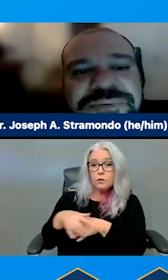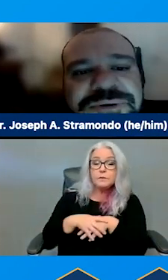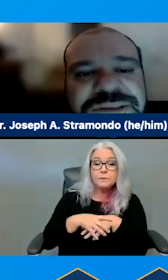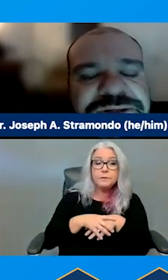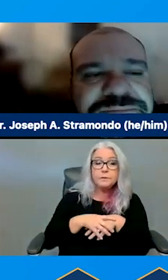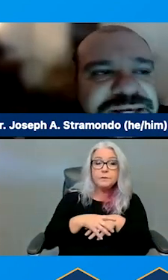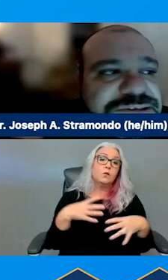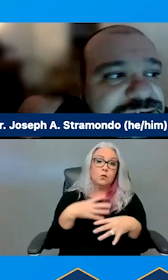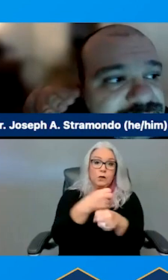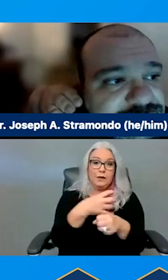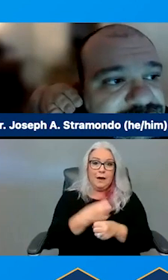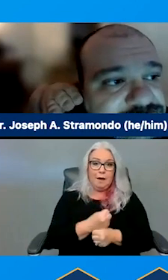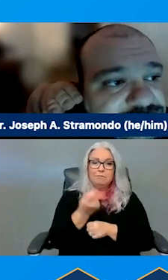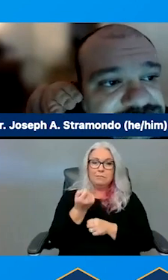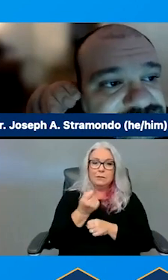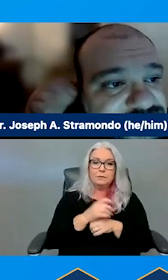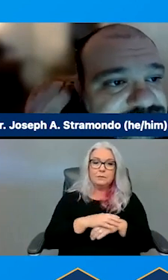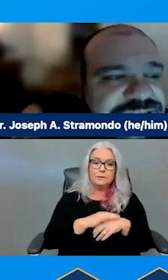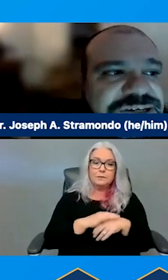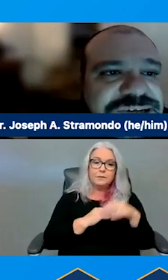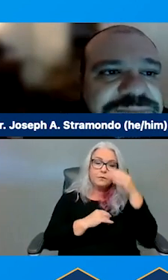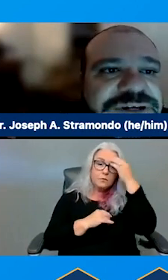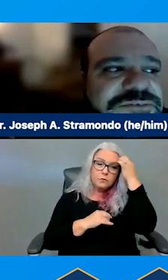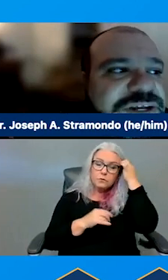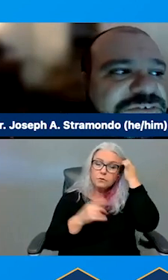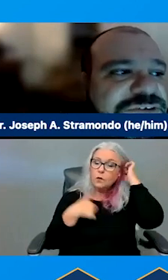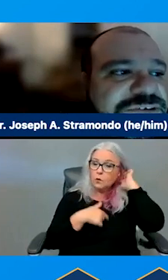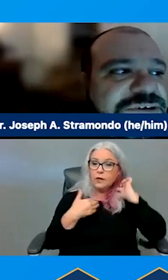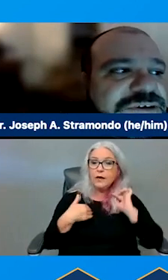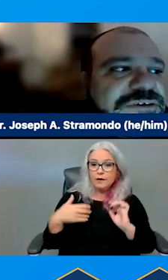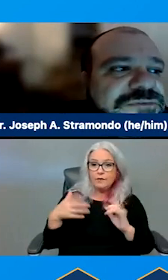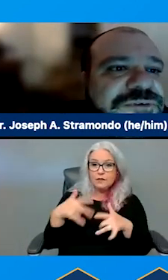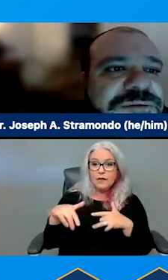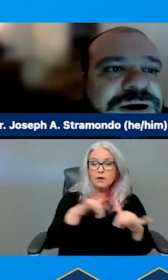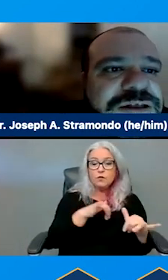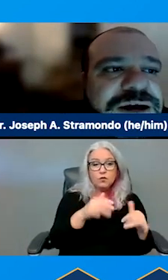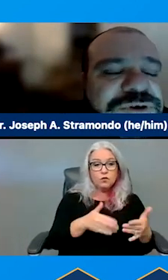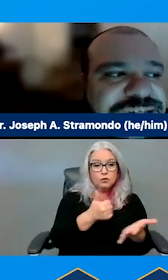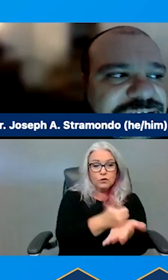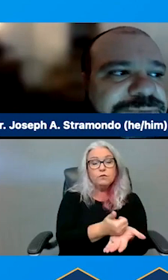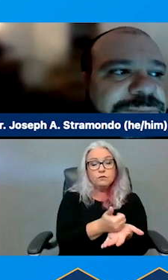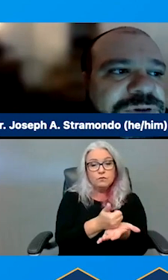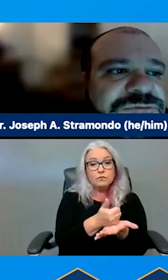So just to recap a little bit. There are some standardly